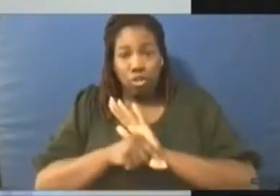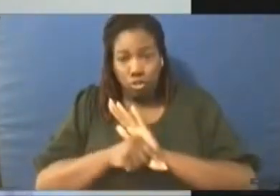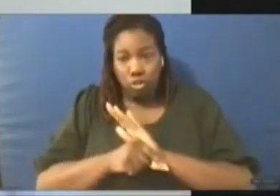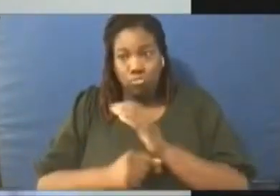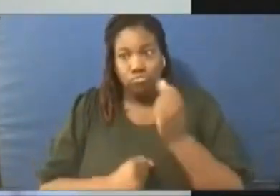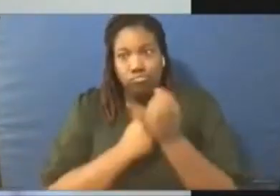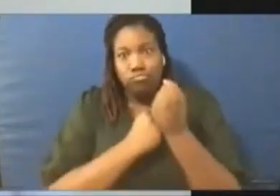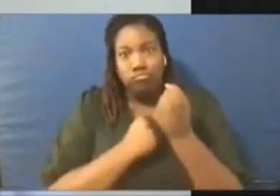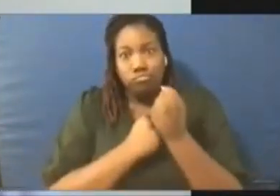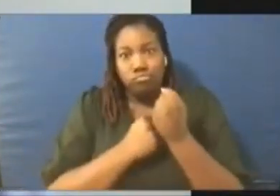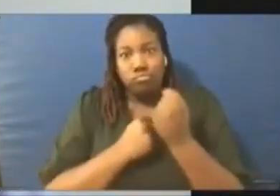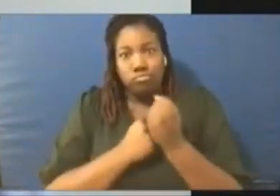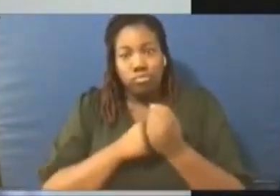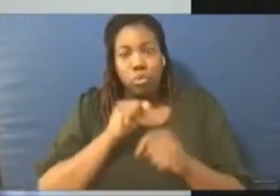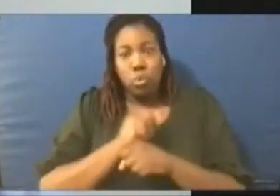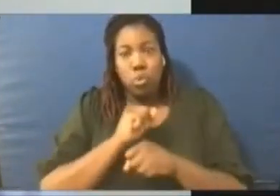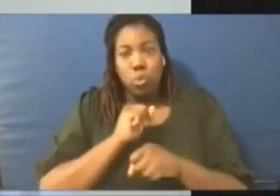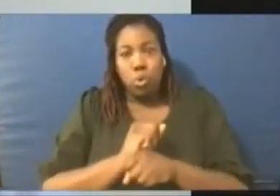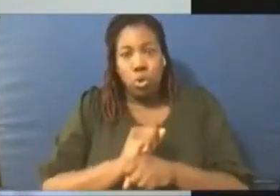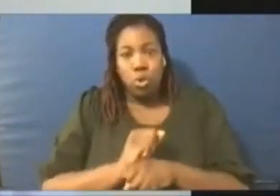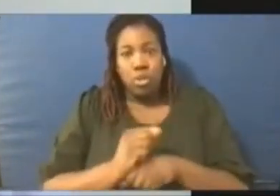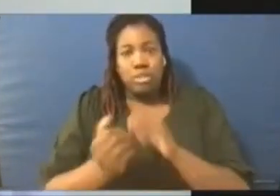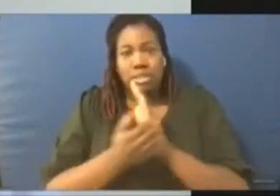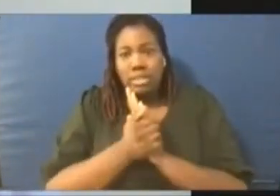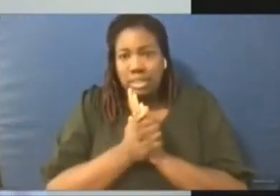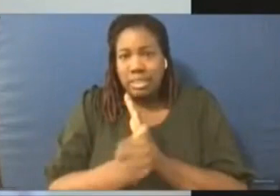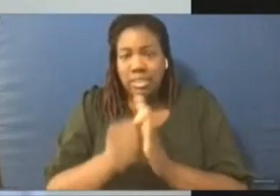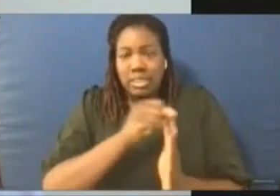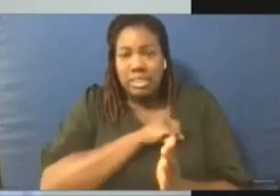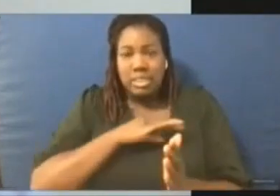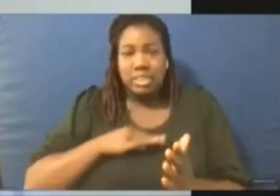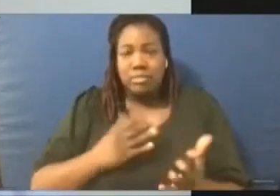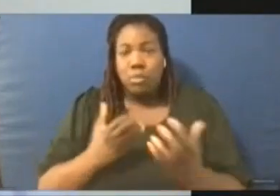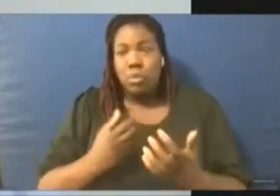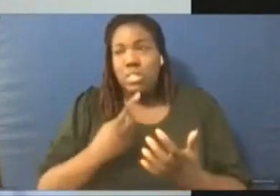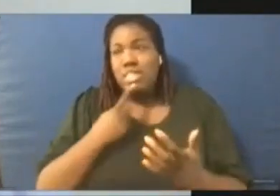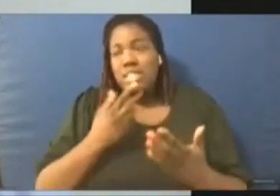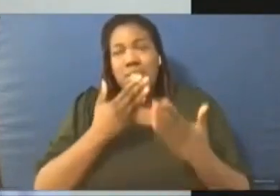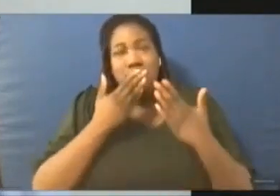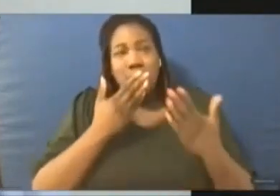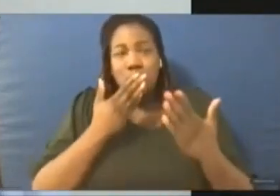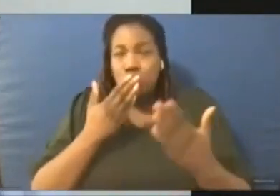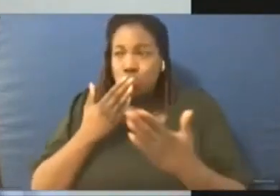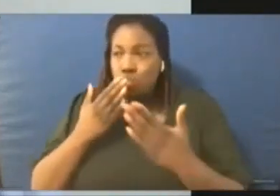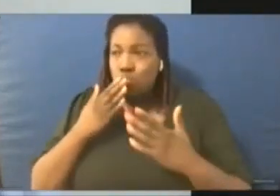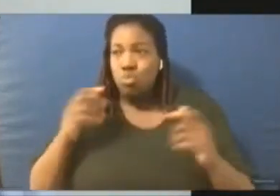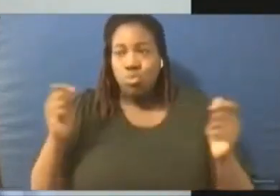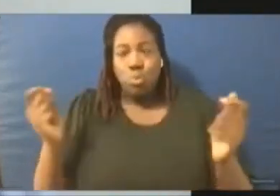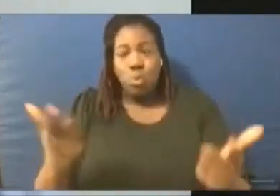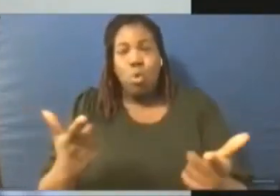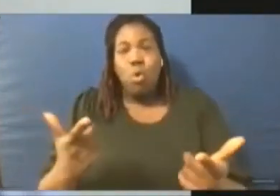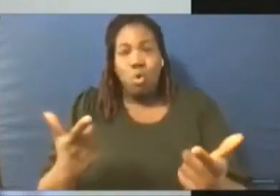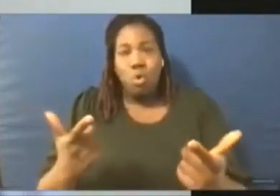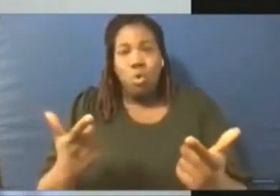These great talents of staff, I just wanted to say thank you to all of them and to appreciate